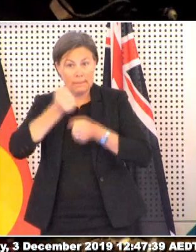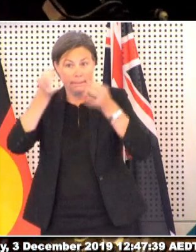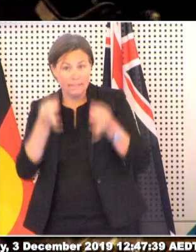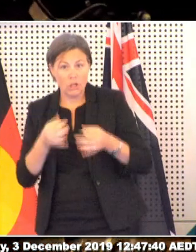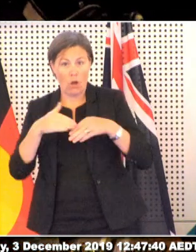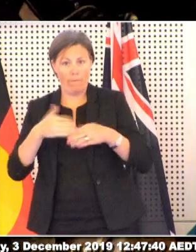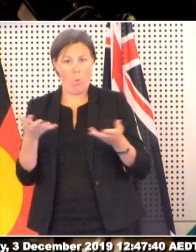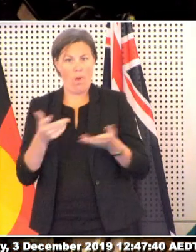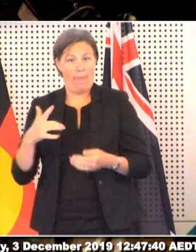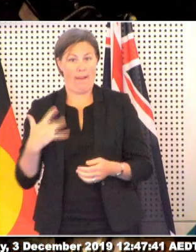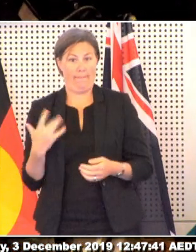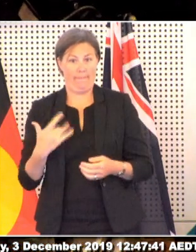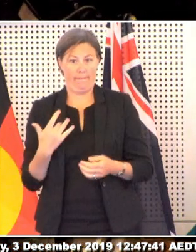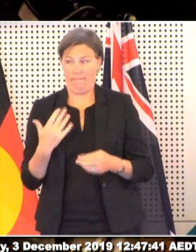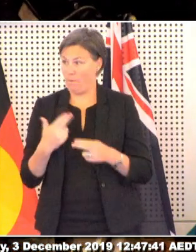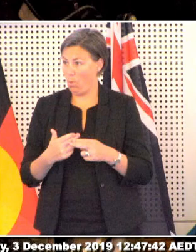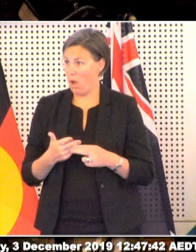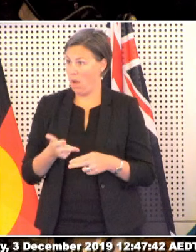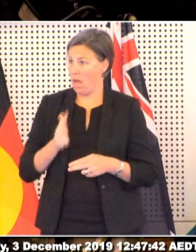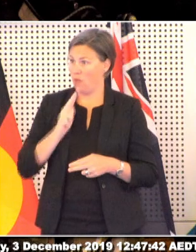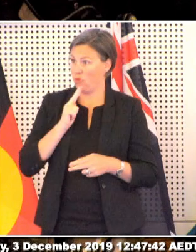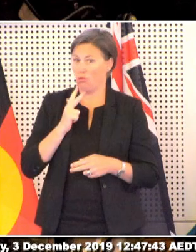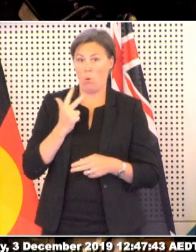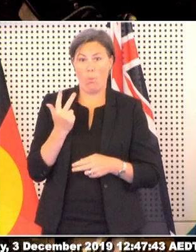for 812 of those people.